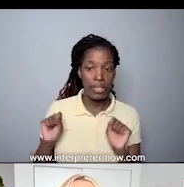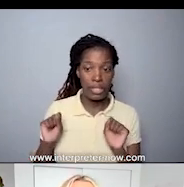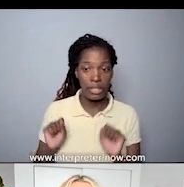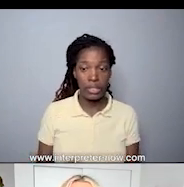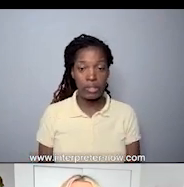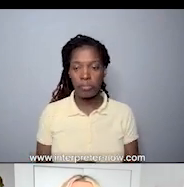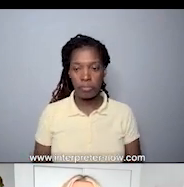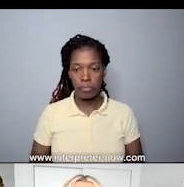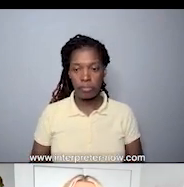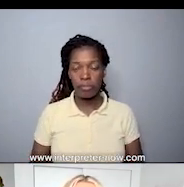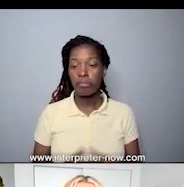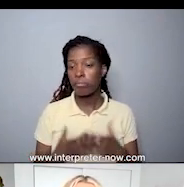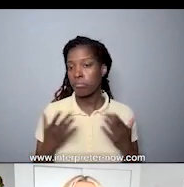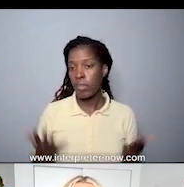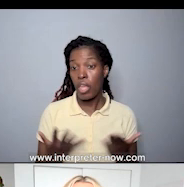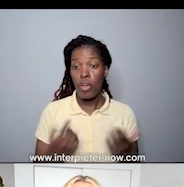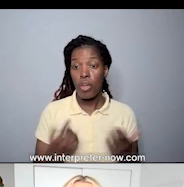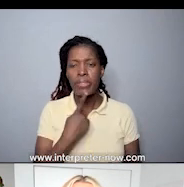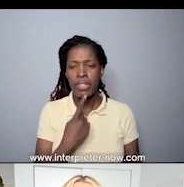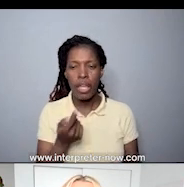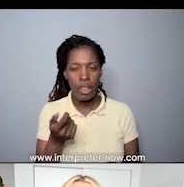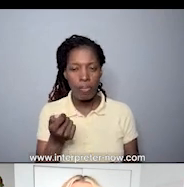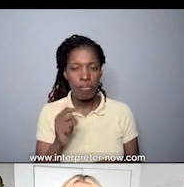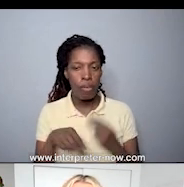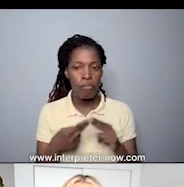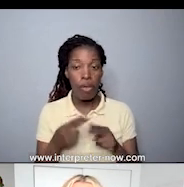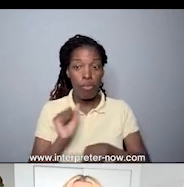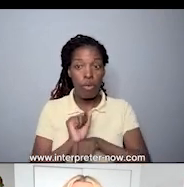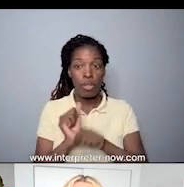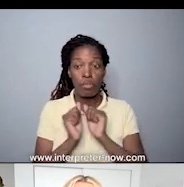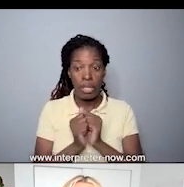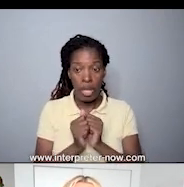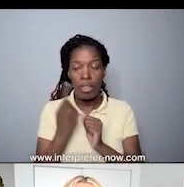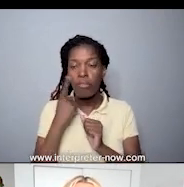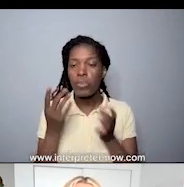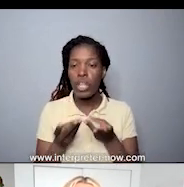Here I want to say a bit about the importance of working together on solutions.